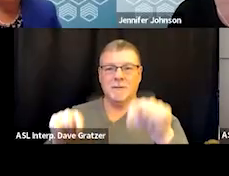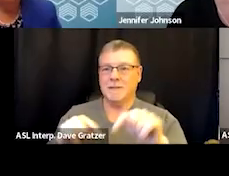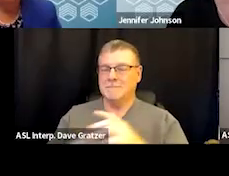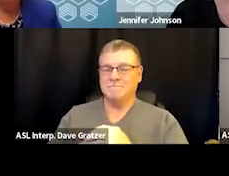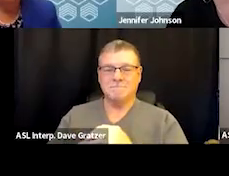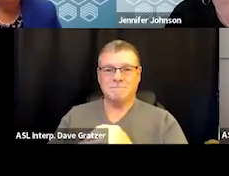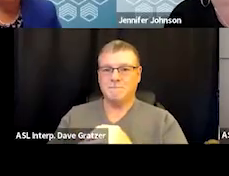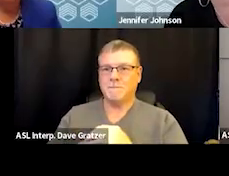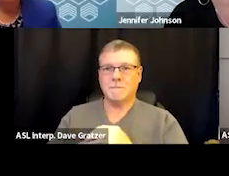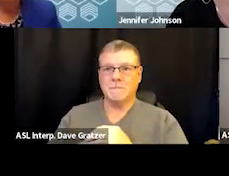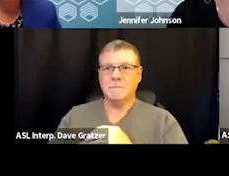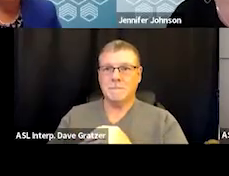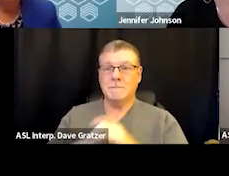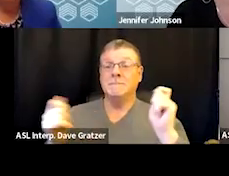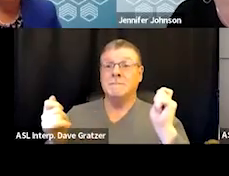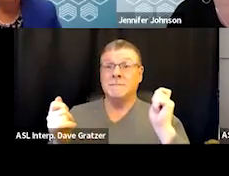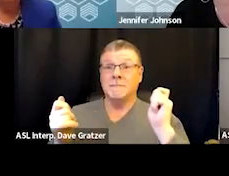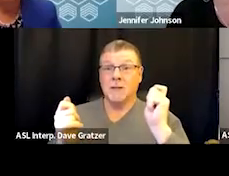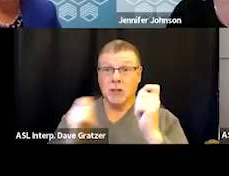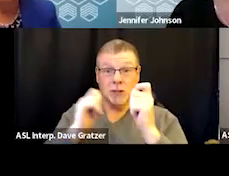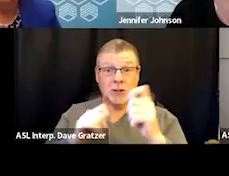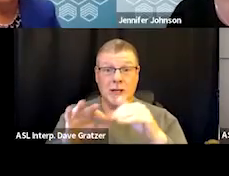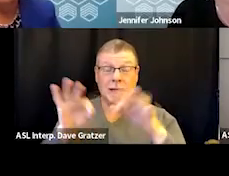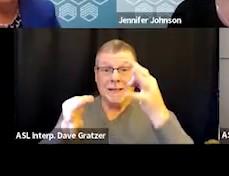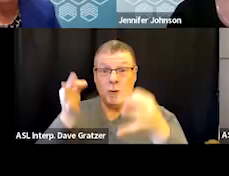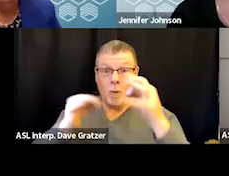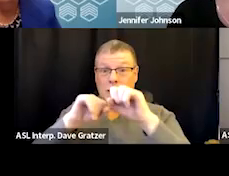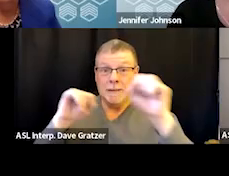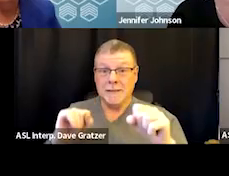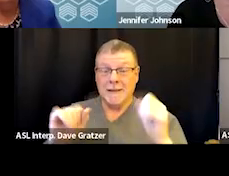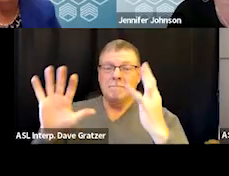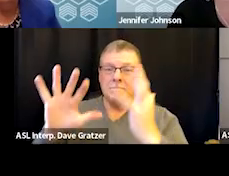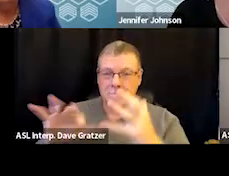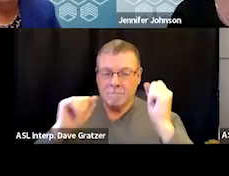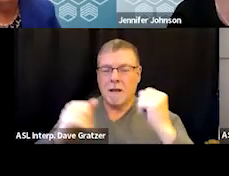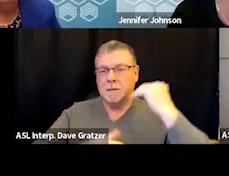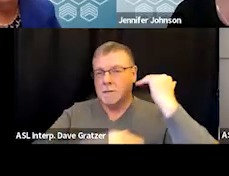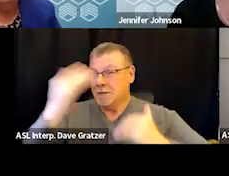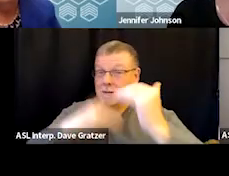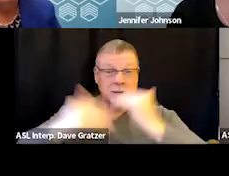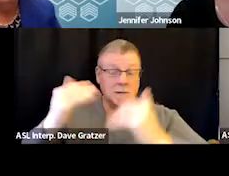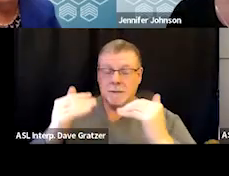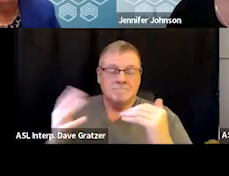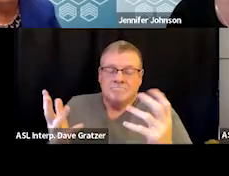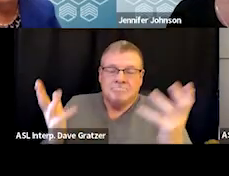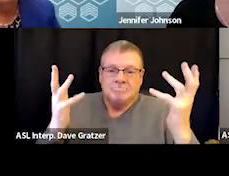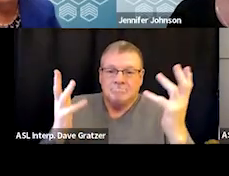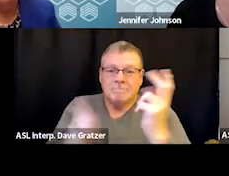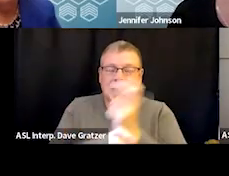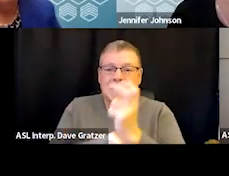It, it's a … The changes in our court system are so fast and so furious that it, it's hard to keep up.